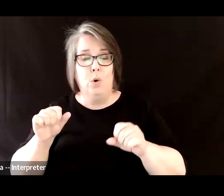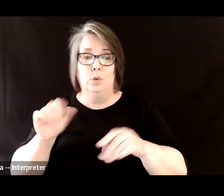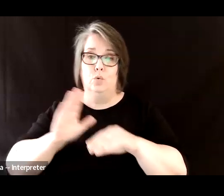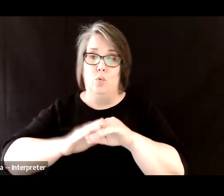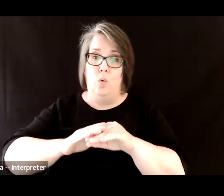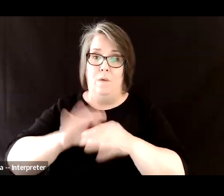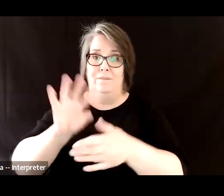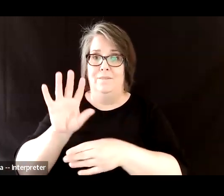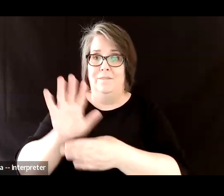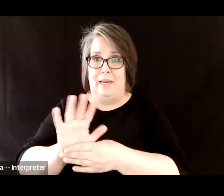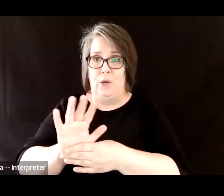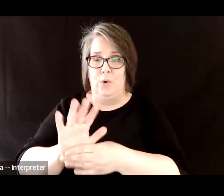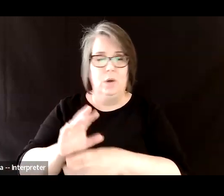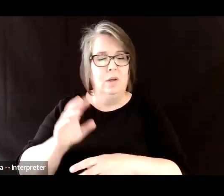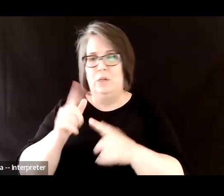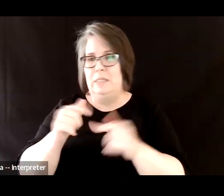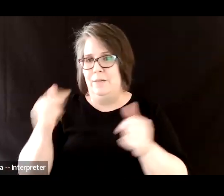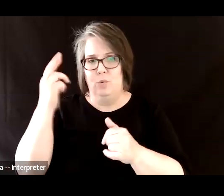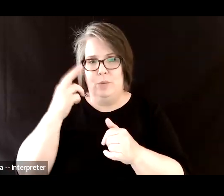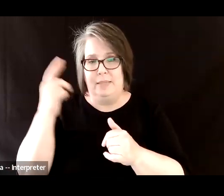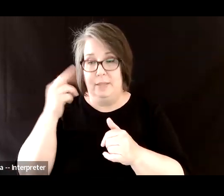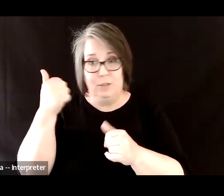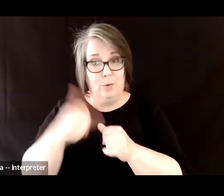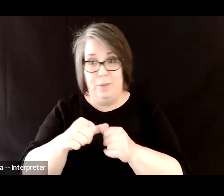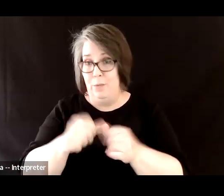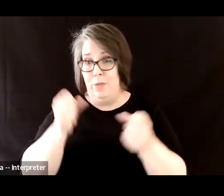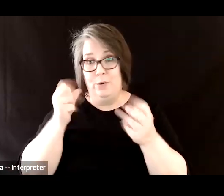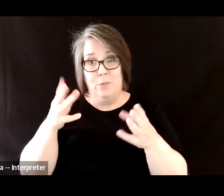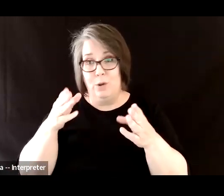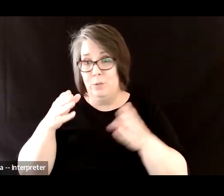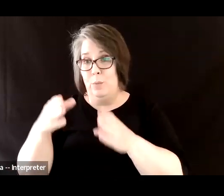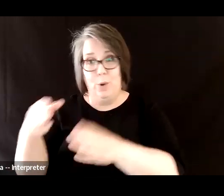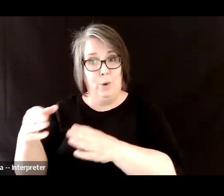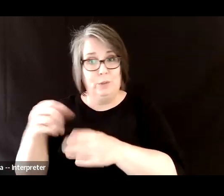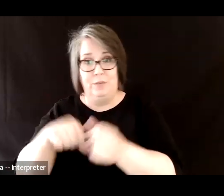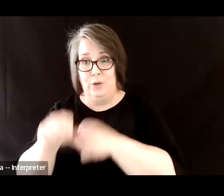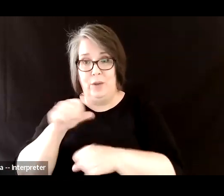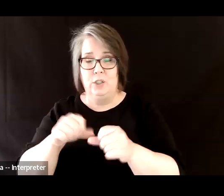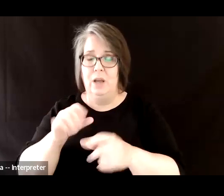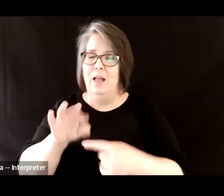So again, it just goes to the multiple modes of interaction unless it is a specific setting like a classroom or something